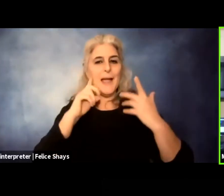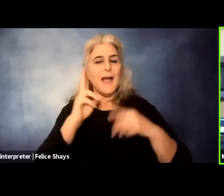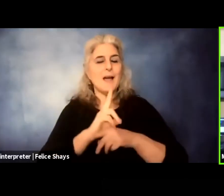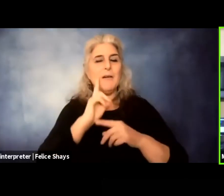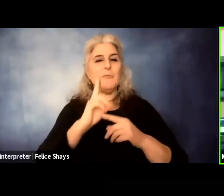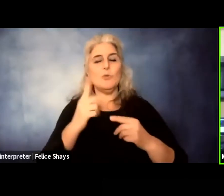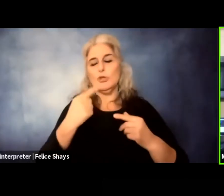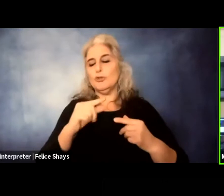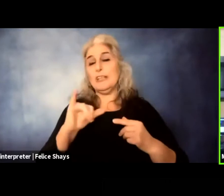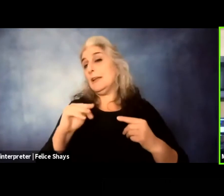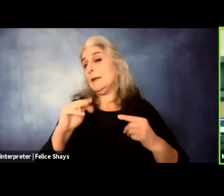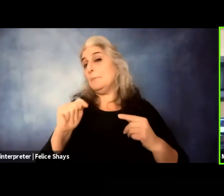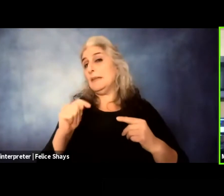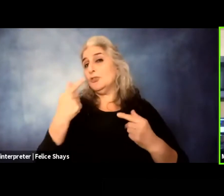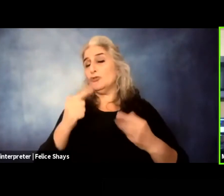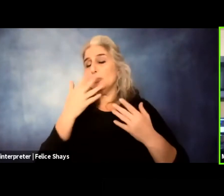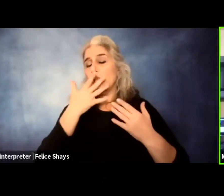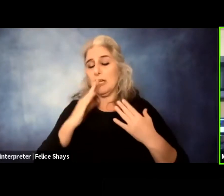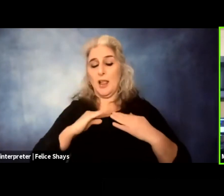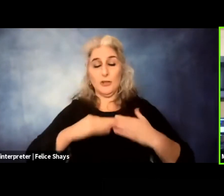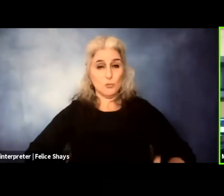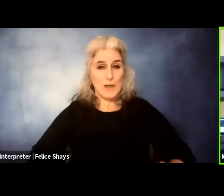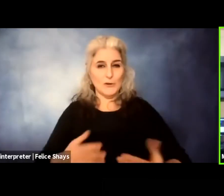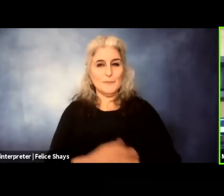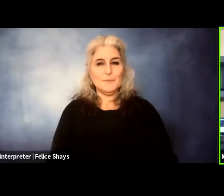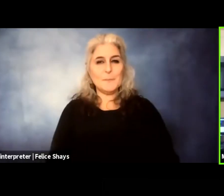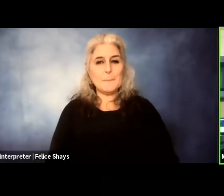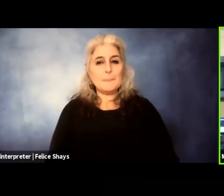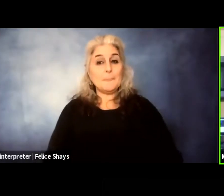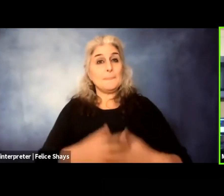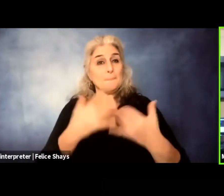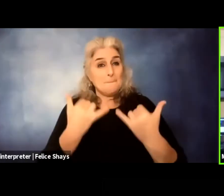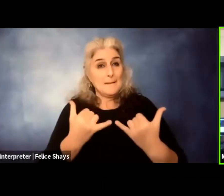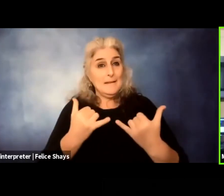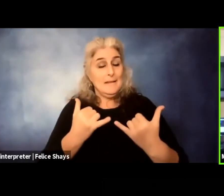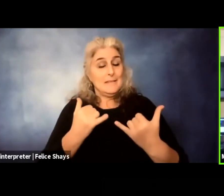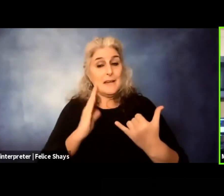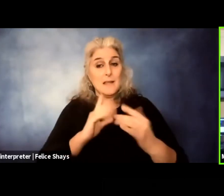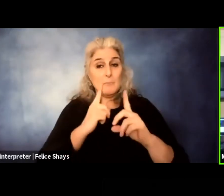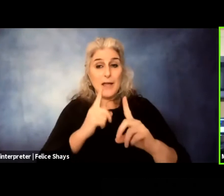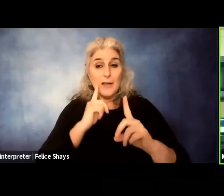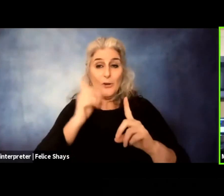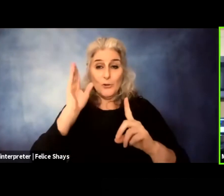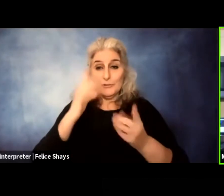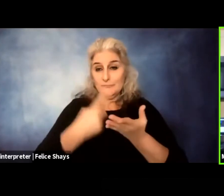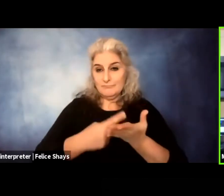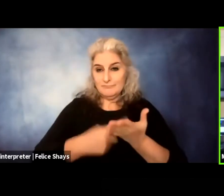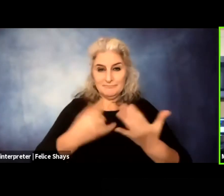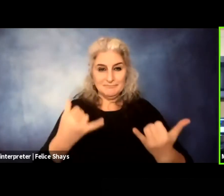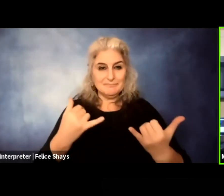sweater. And what I'm hoping to speak to you a little bit about today, because you've heard